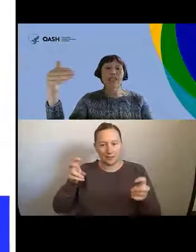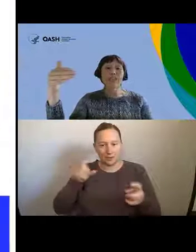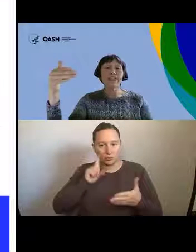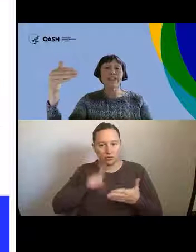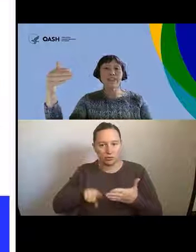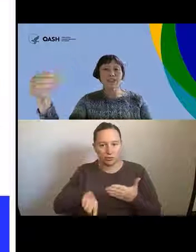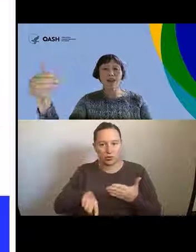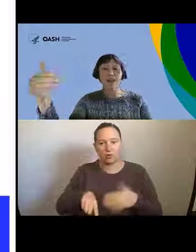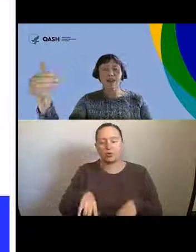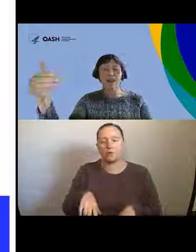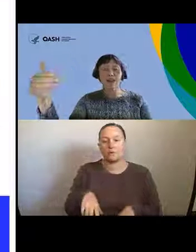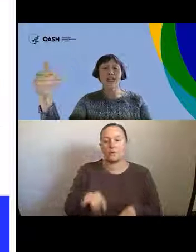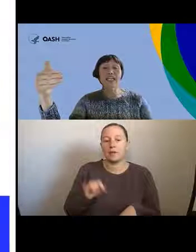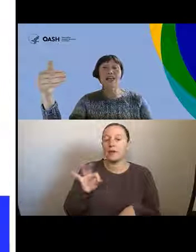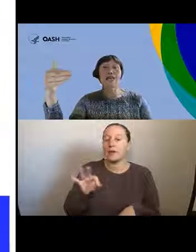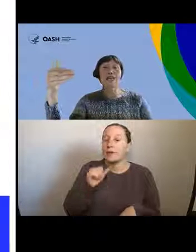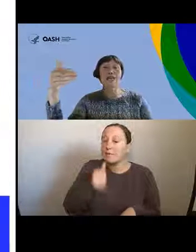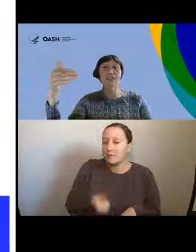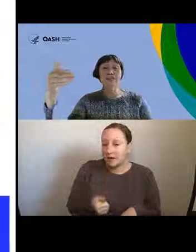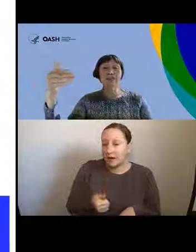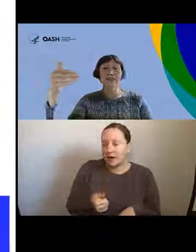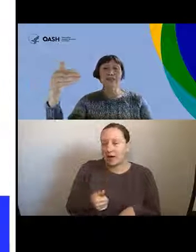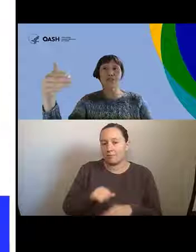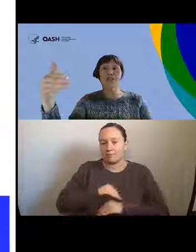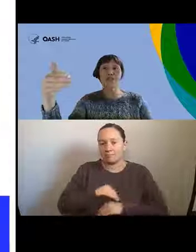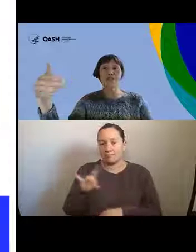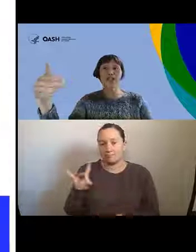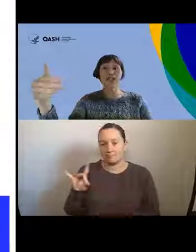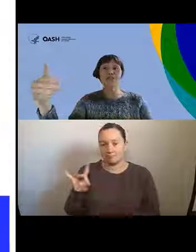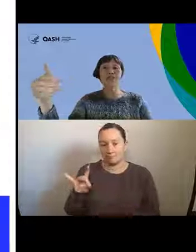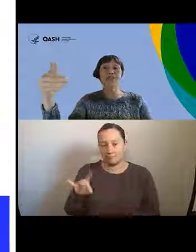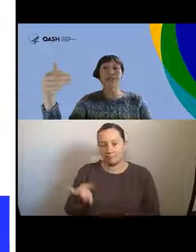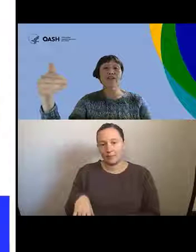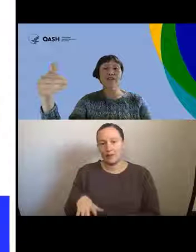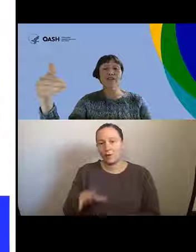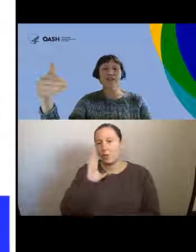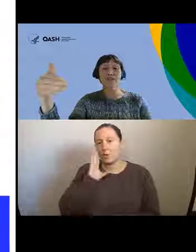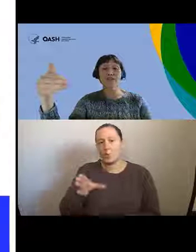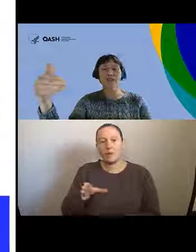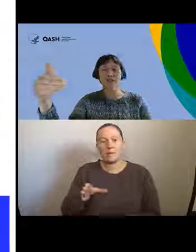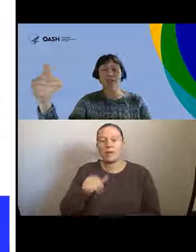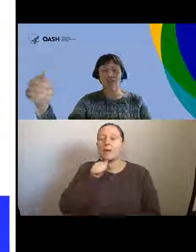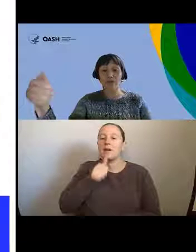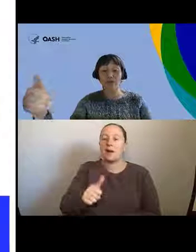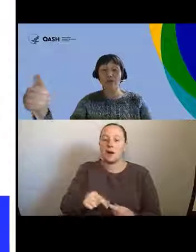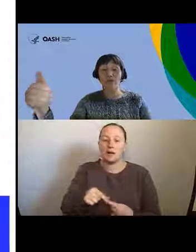If it does not then it will simply be straightforward case of a nonexempt human subjects research,